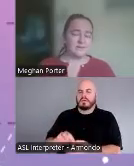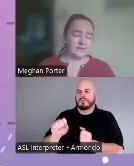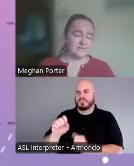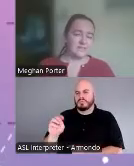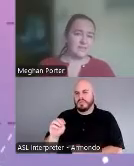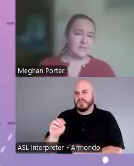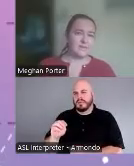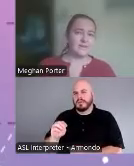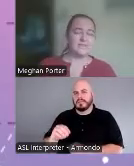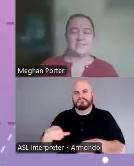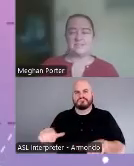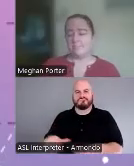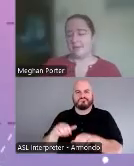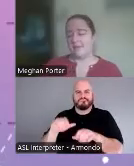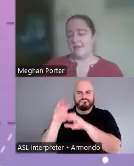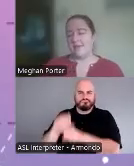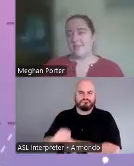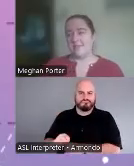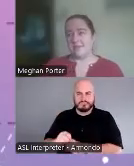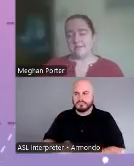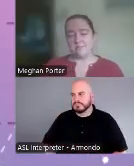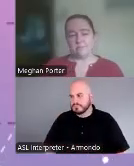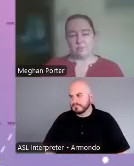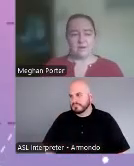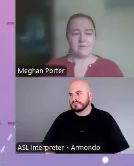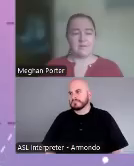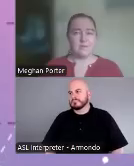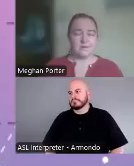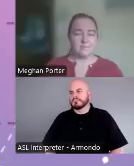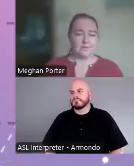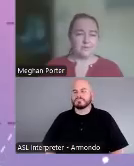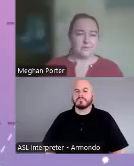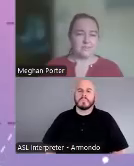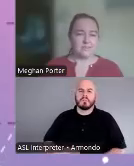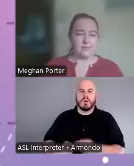accessibility practices, but they were community-building posts that